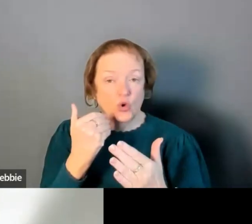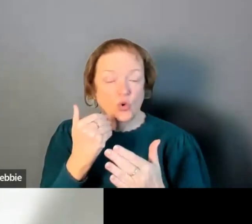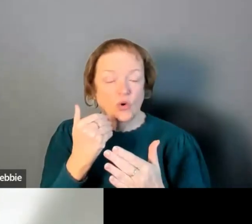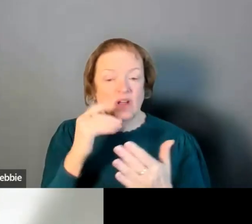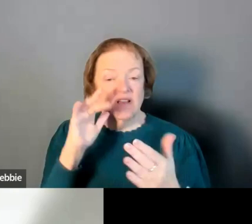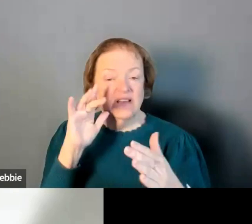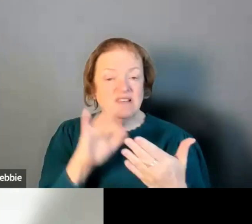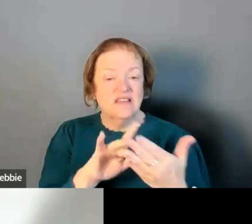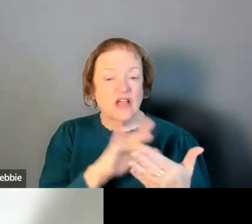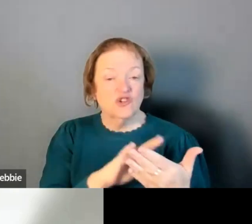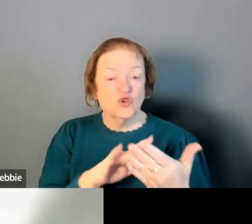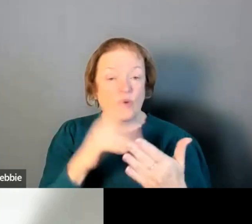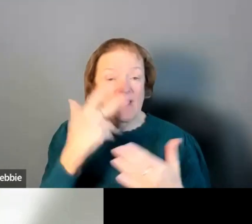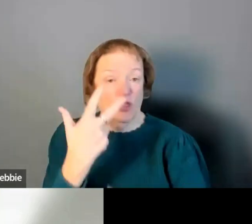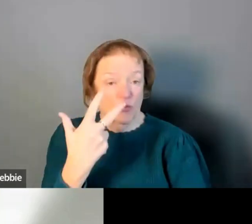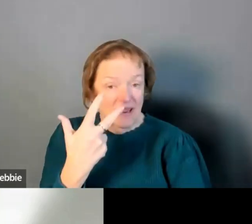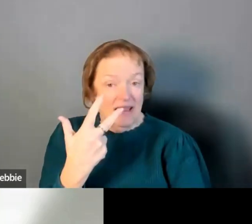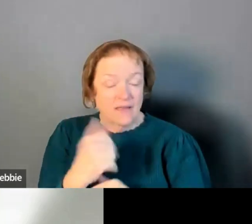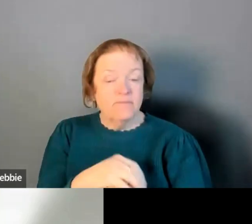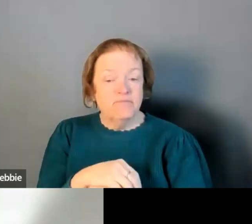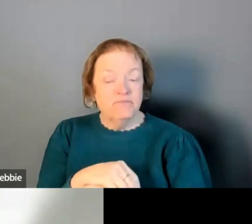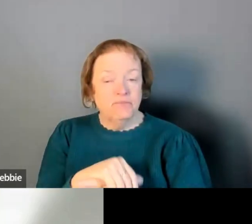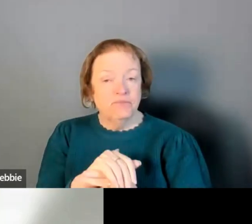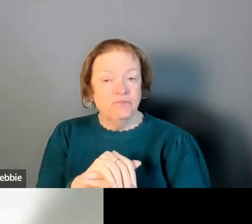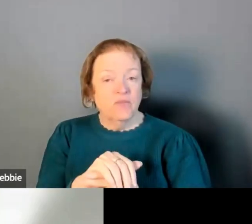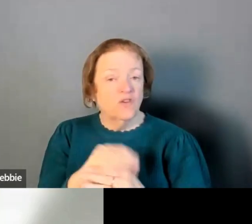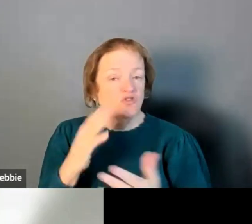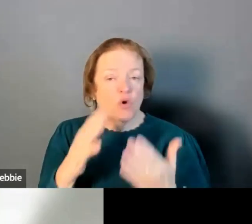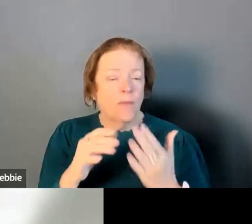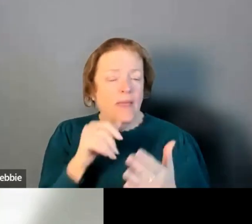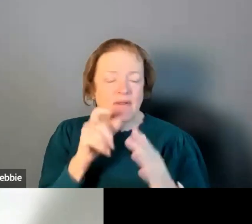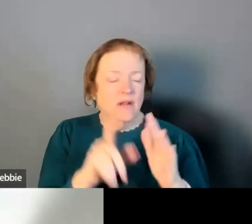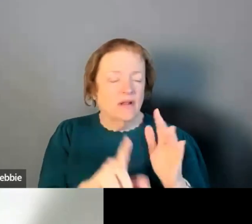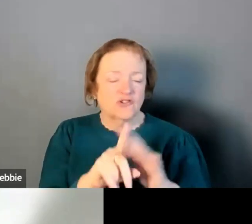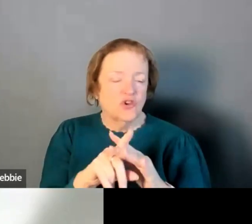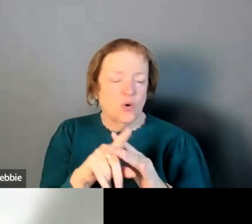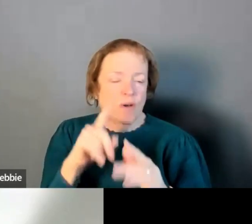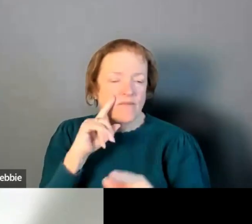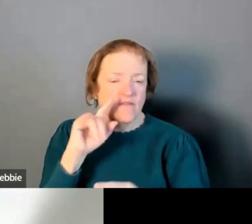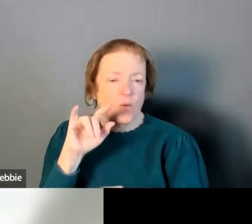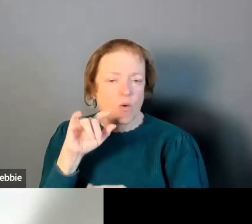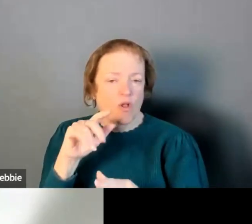obsessed with. So it might not appear on that. But the two options that it says.